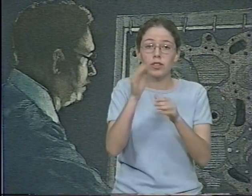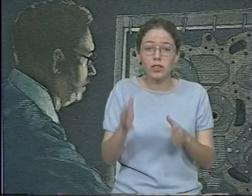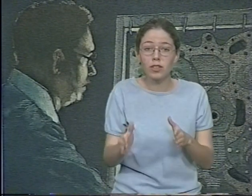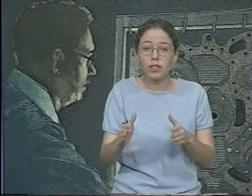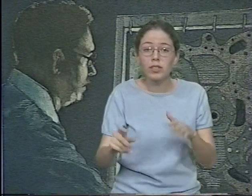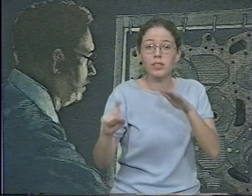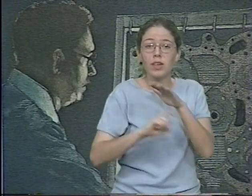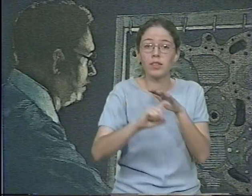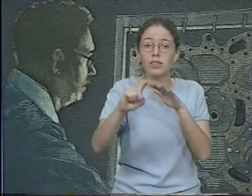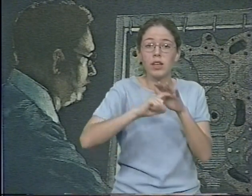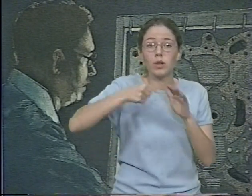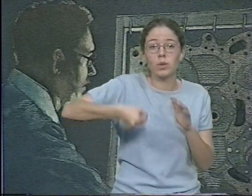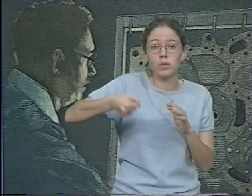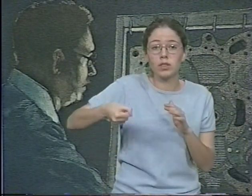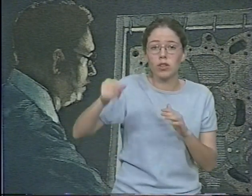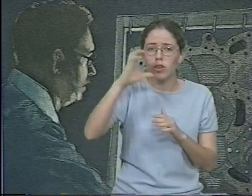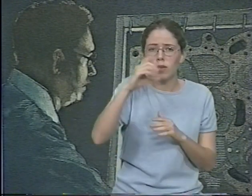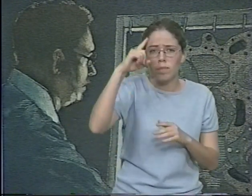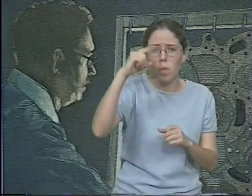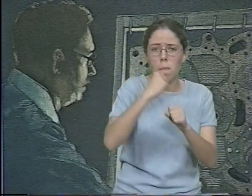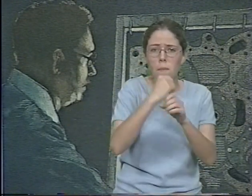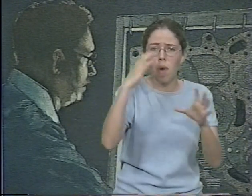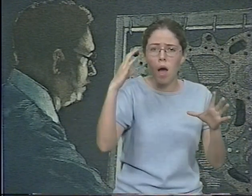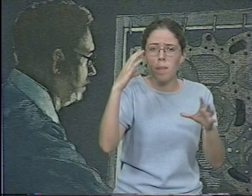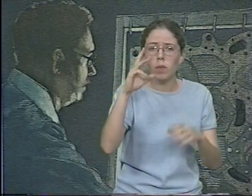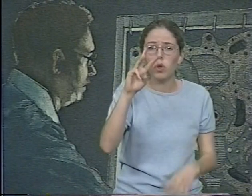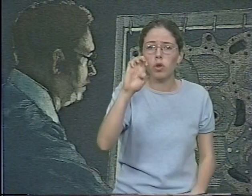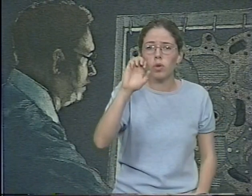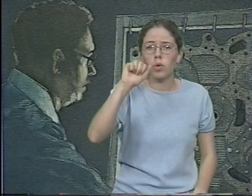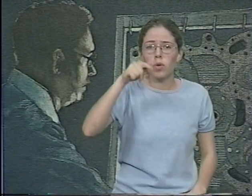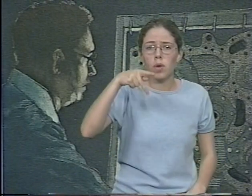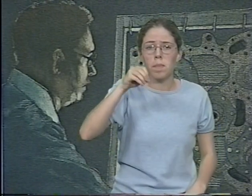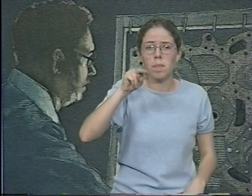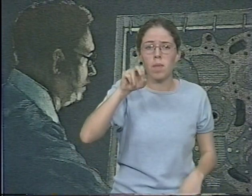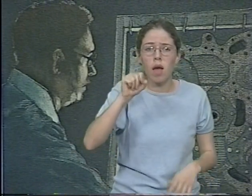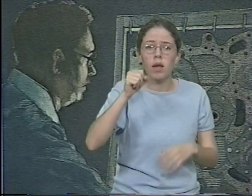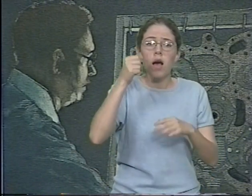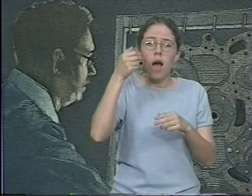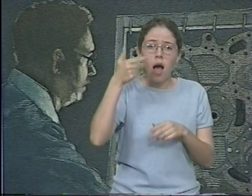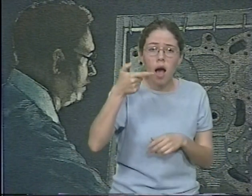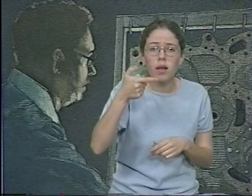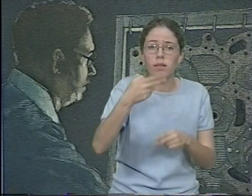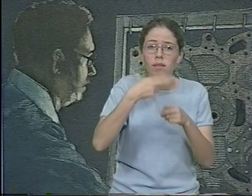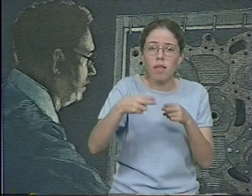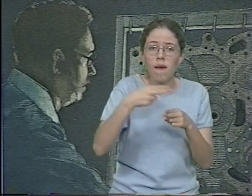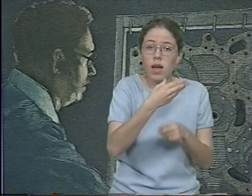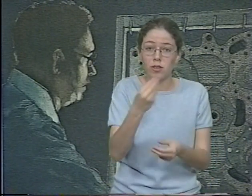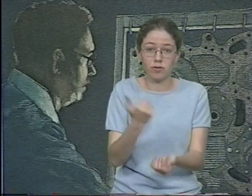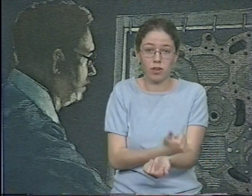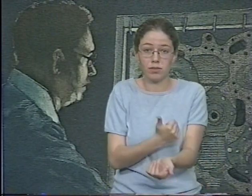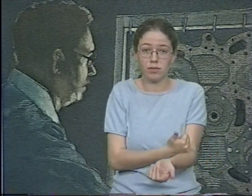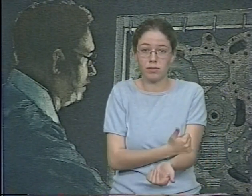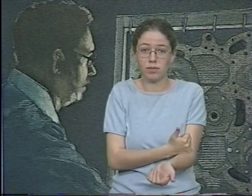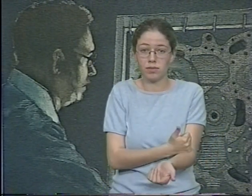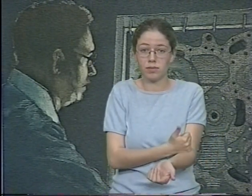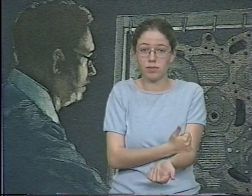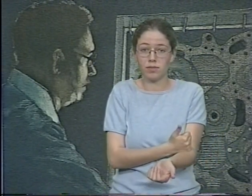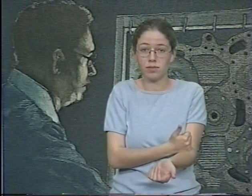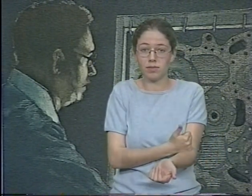Engineers use them to be certain that machinery and equipment are properly made. Airport workers scan baggage